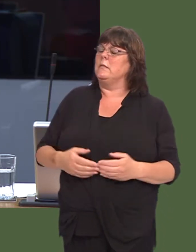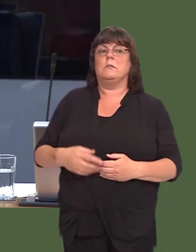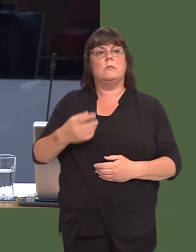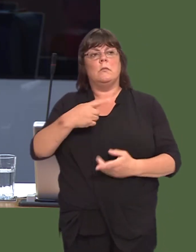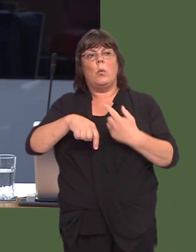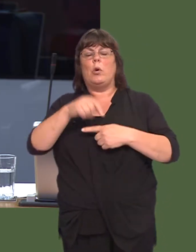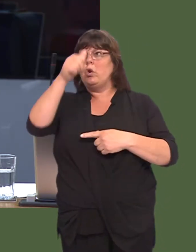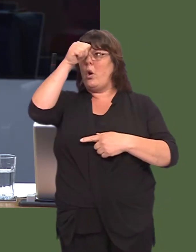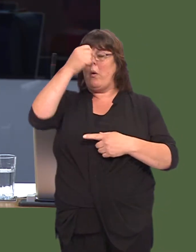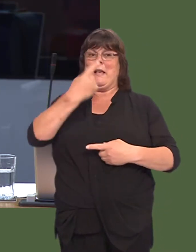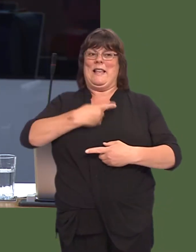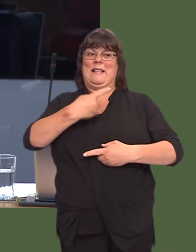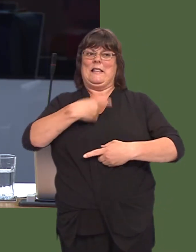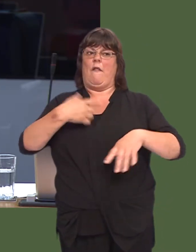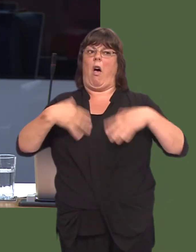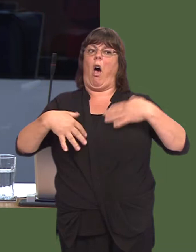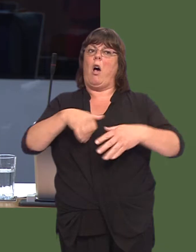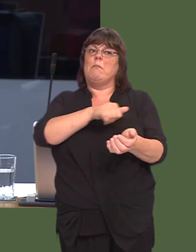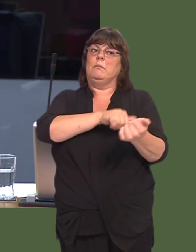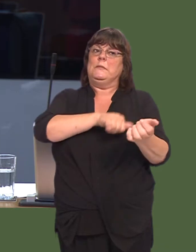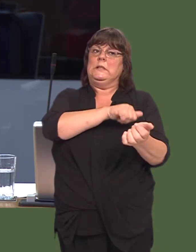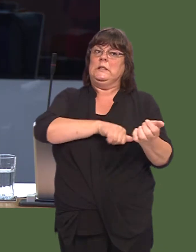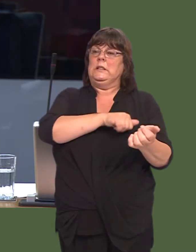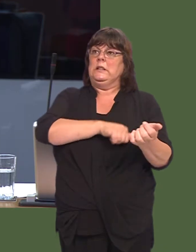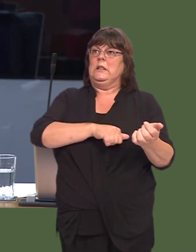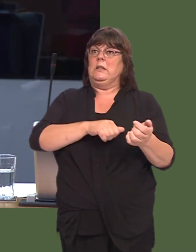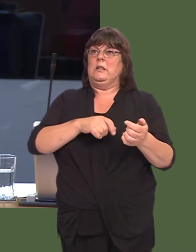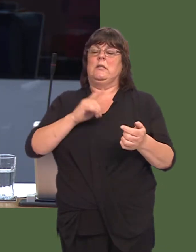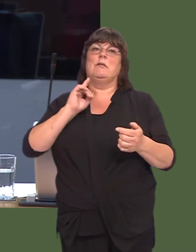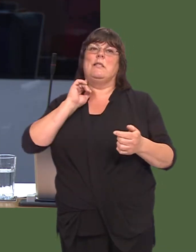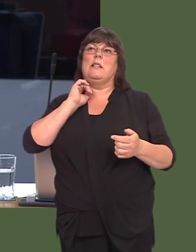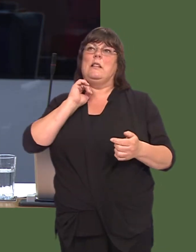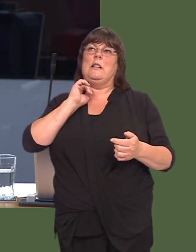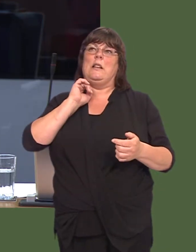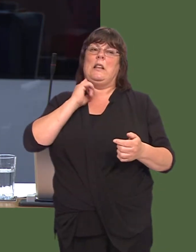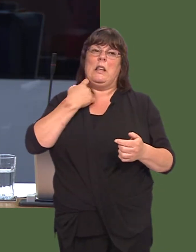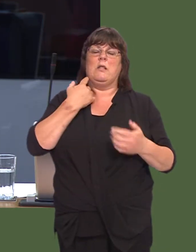We know, donít we, that self-harm is the second biggest killer of teenage girls globally.